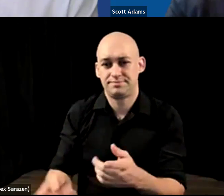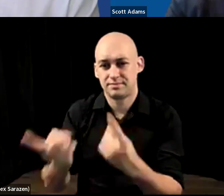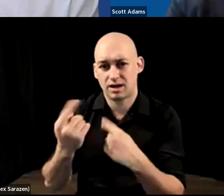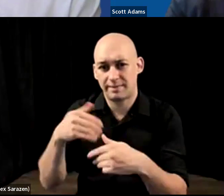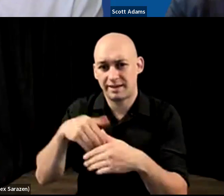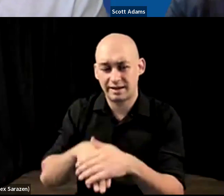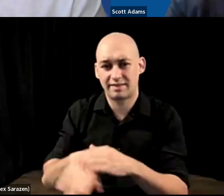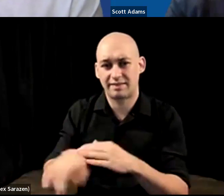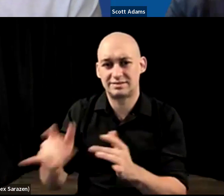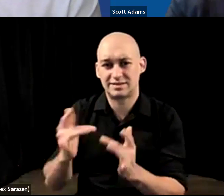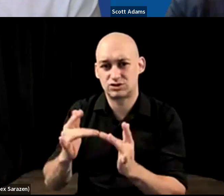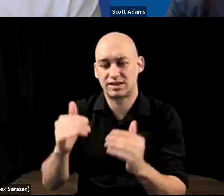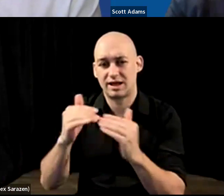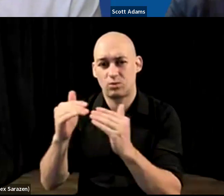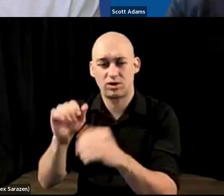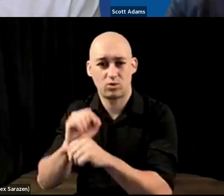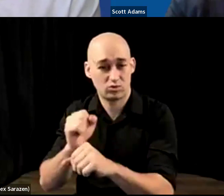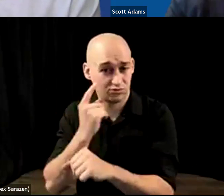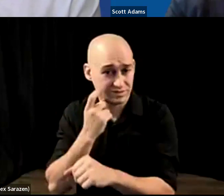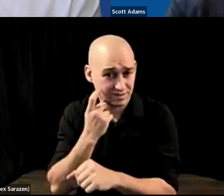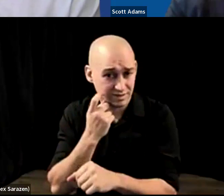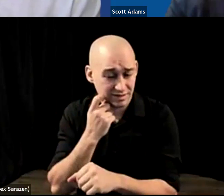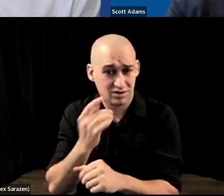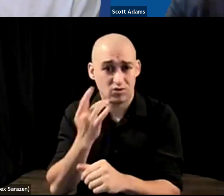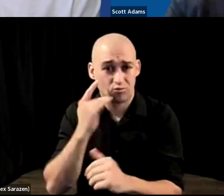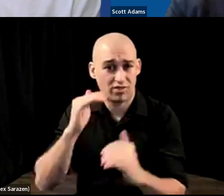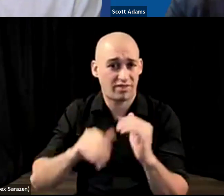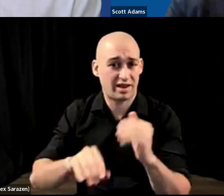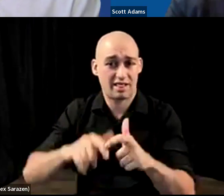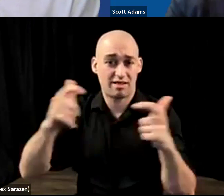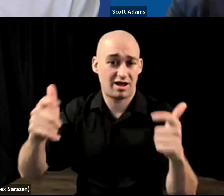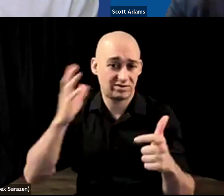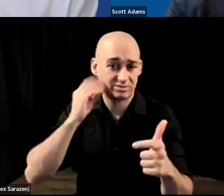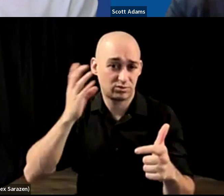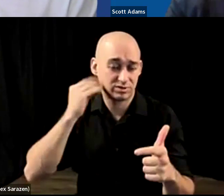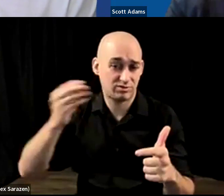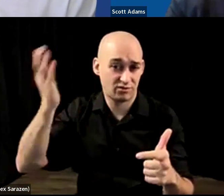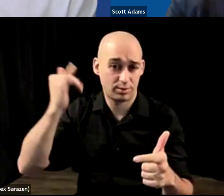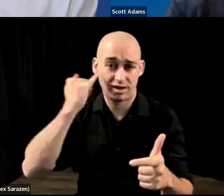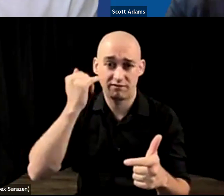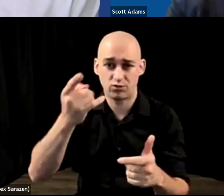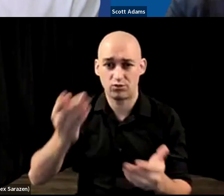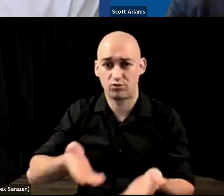more recently rather than having a lot of prior experience in this space if you would recommend, you know, working with a coalition to submit a joint project or if there's like, working with